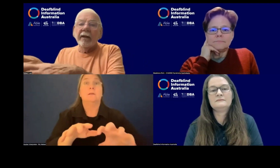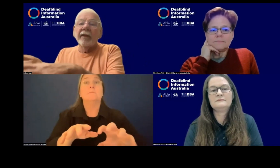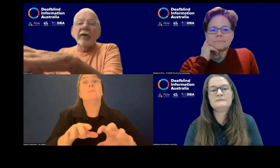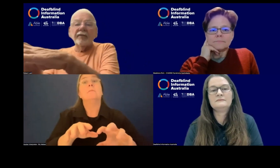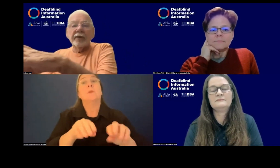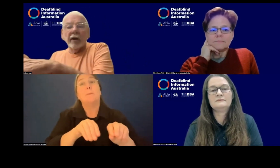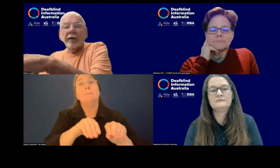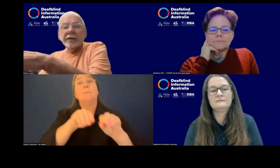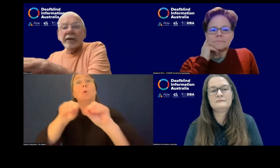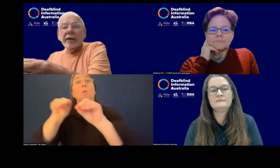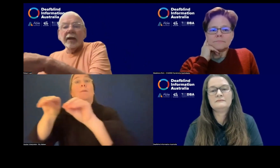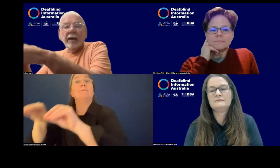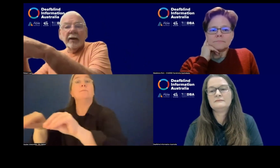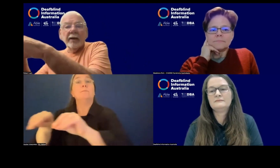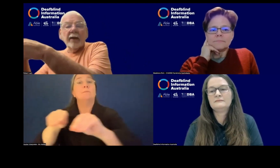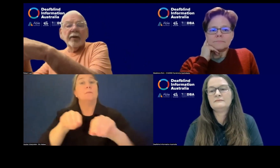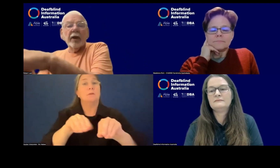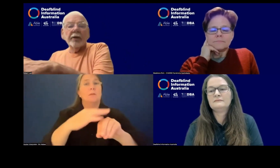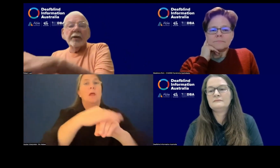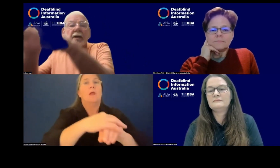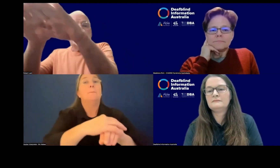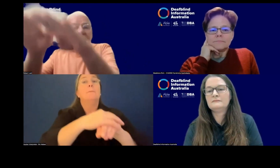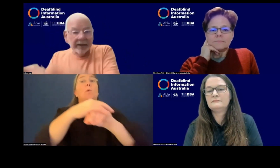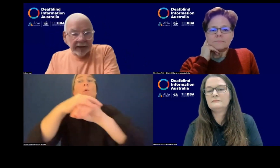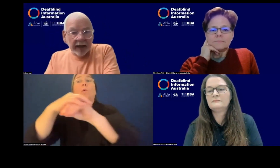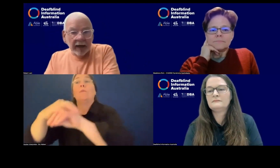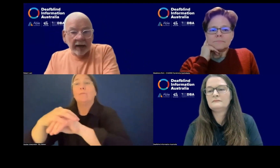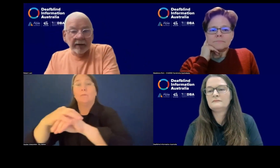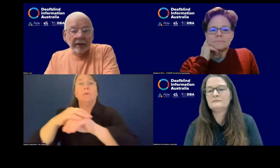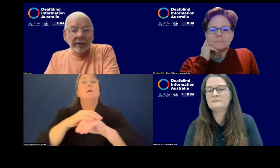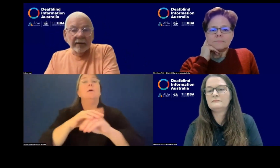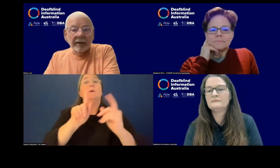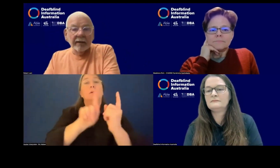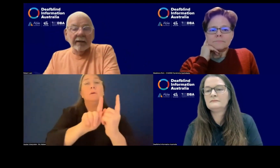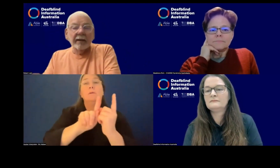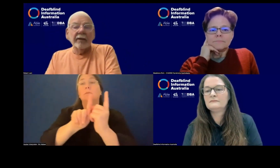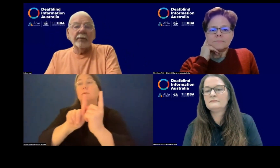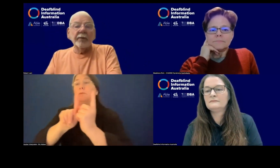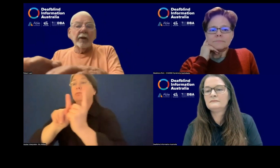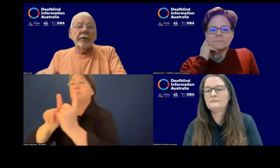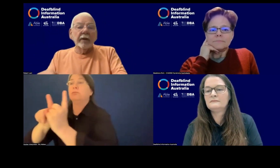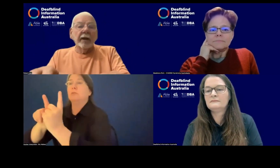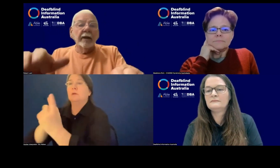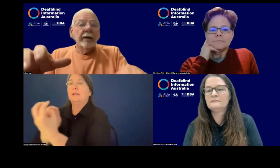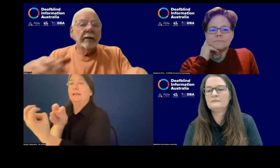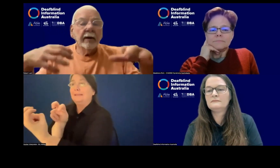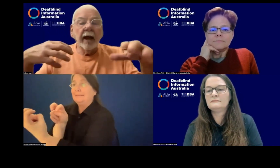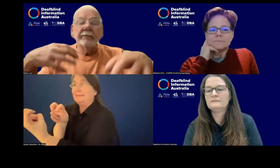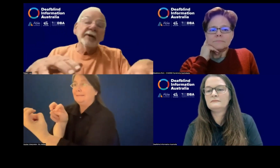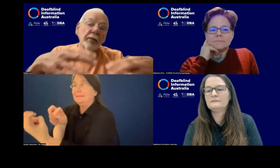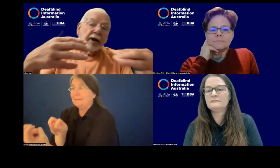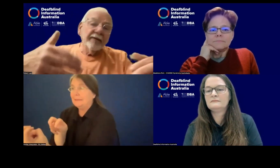And then off we go and we're going to sit down, and then we're going to - and whatever